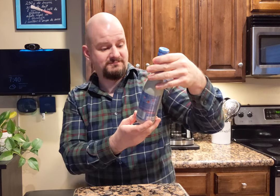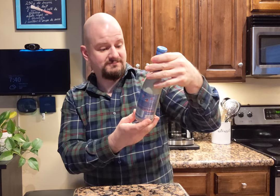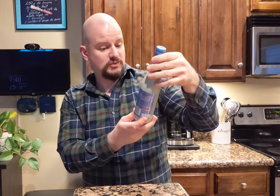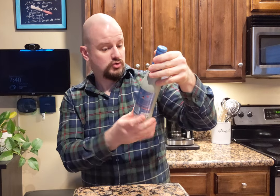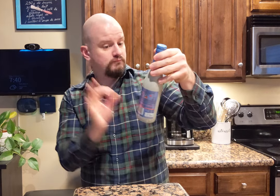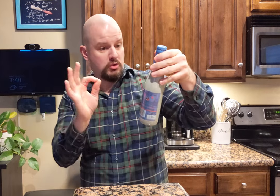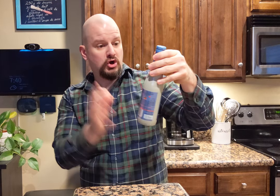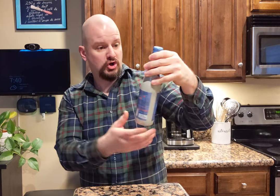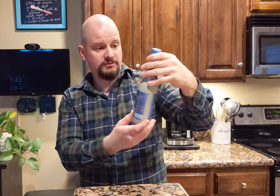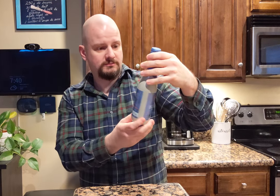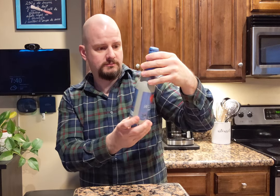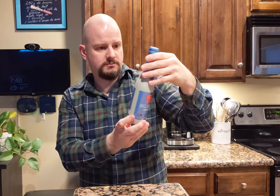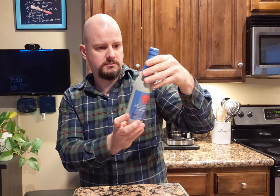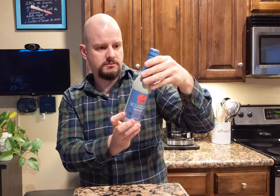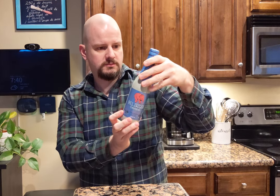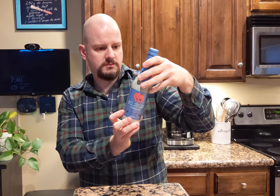Very good.